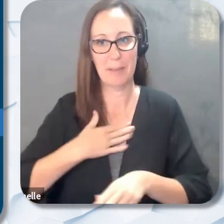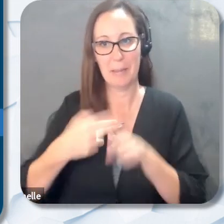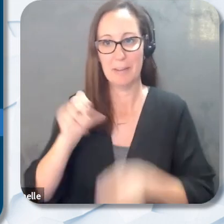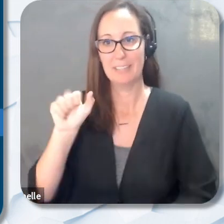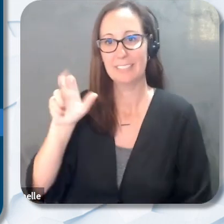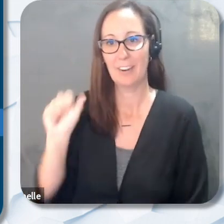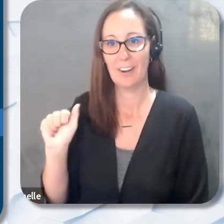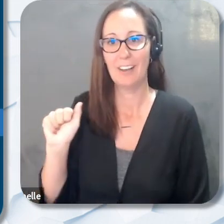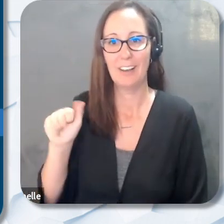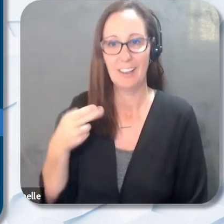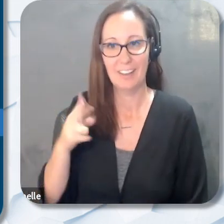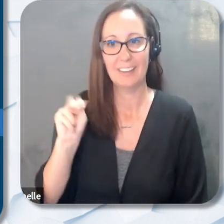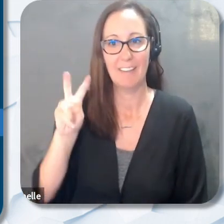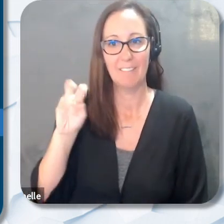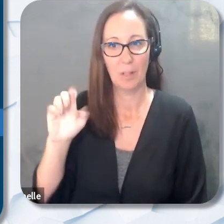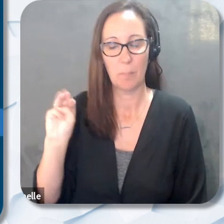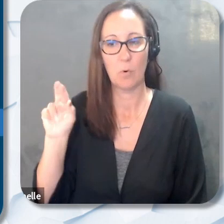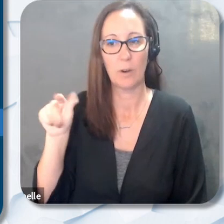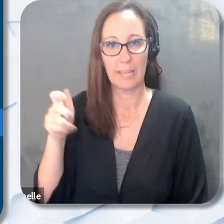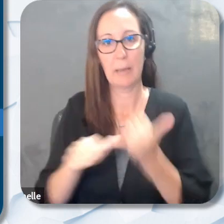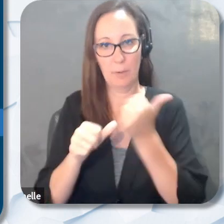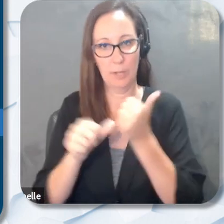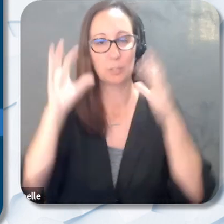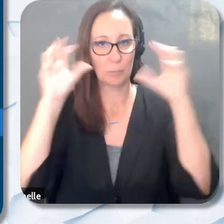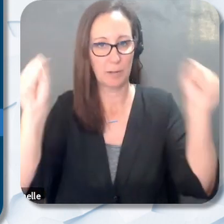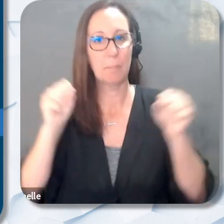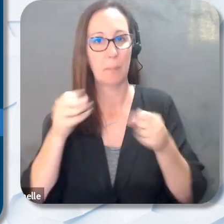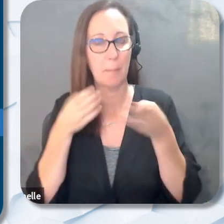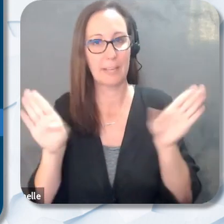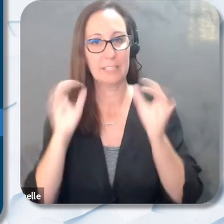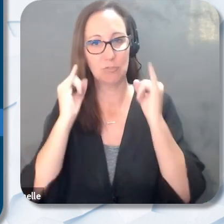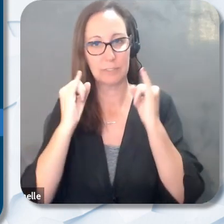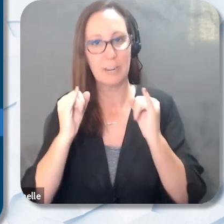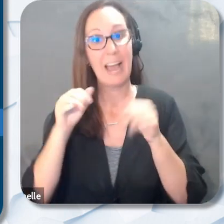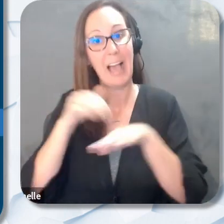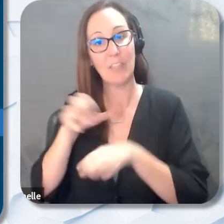Morgan and I'm a deputy superintendent of public instruction at the opportunities for all branch